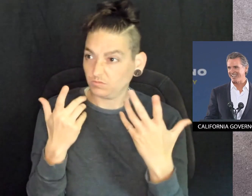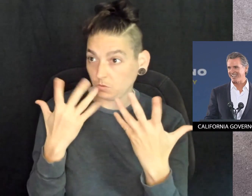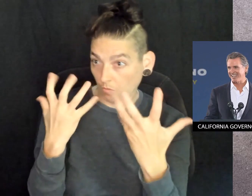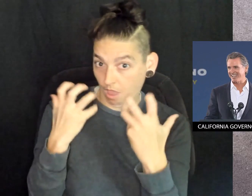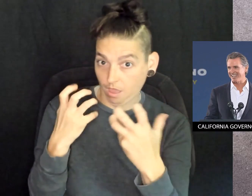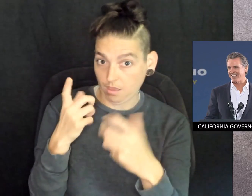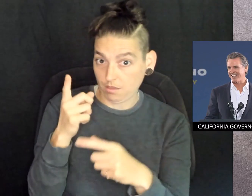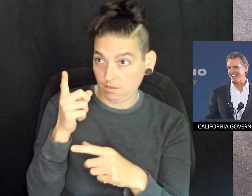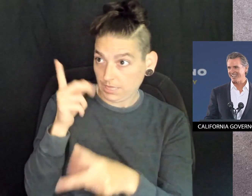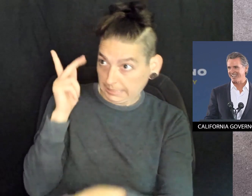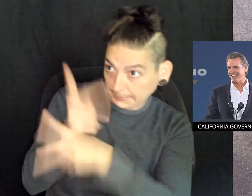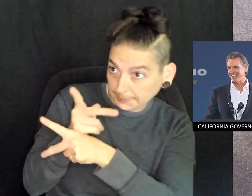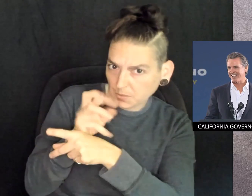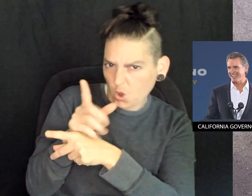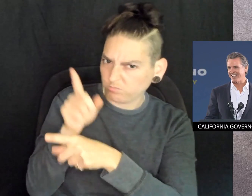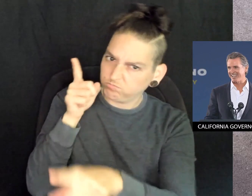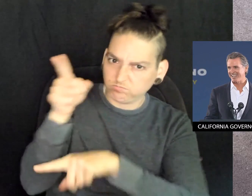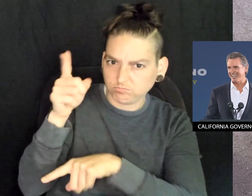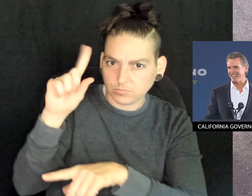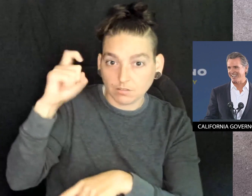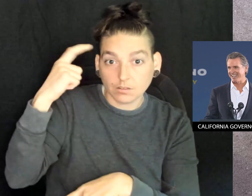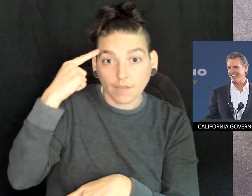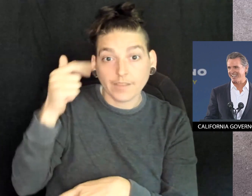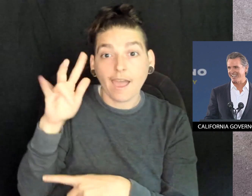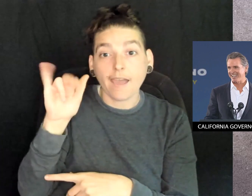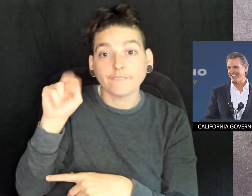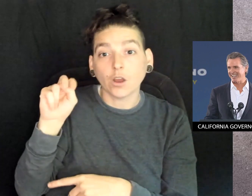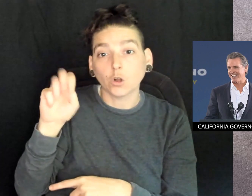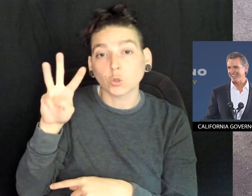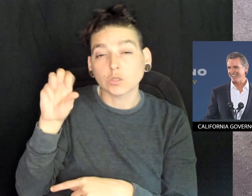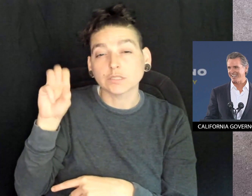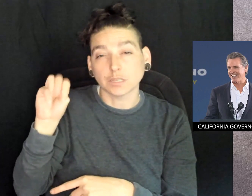Tuesday whether to keep governor Gavin Newsom in office